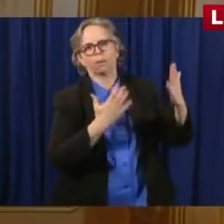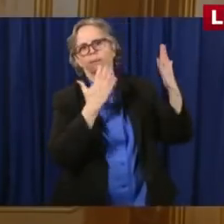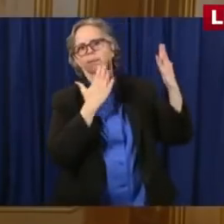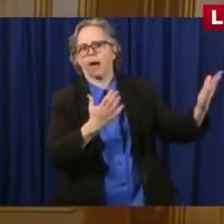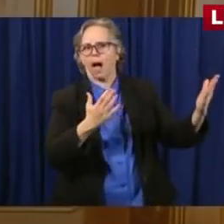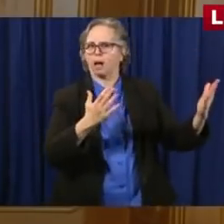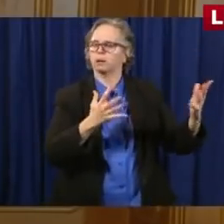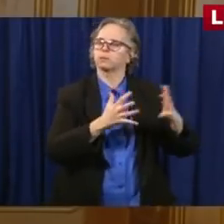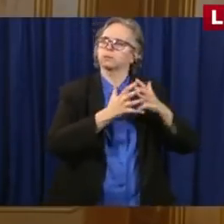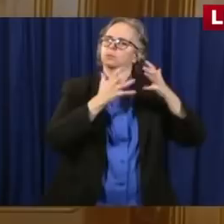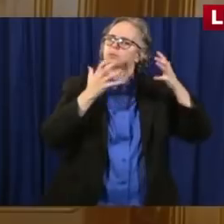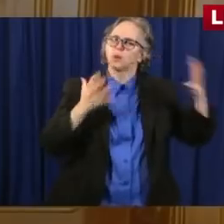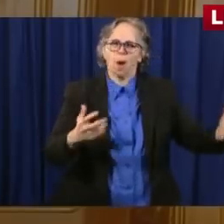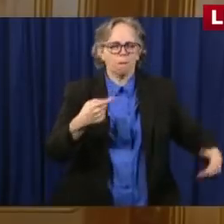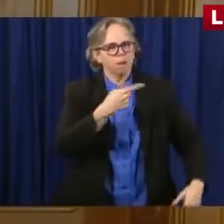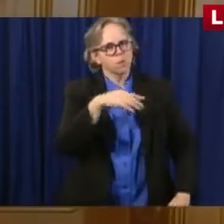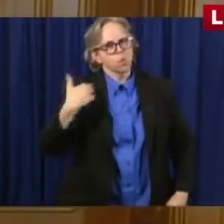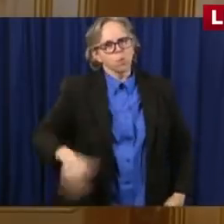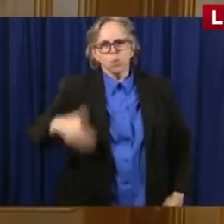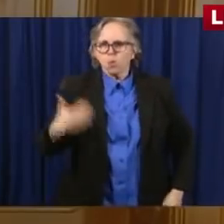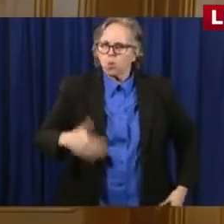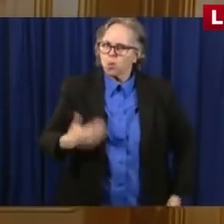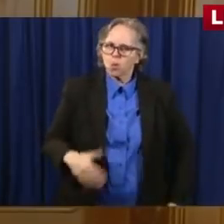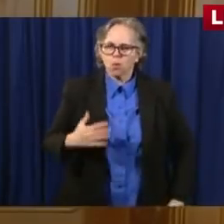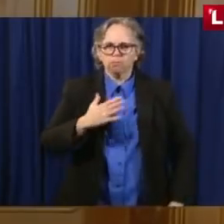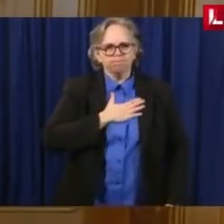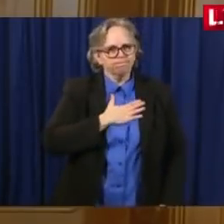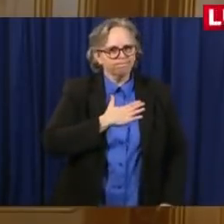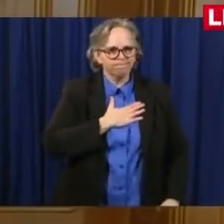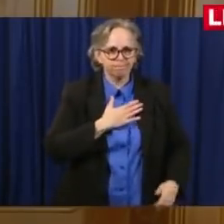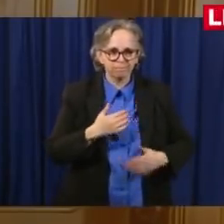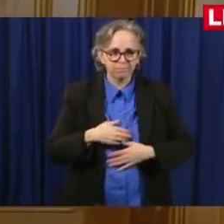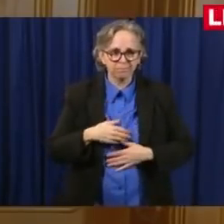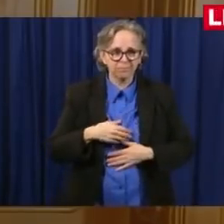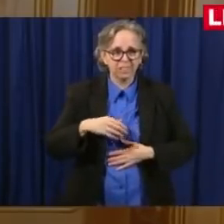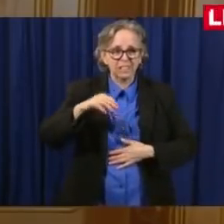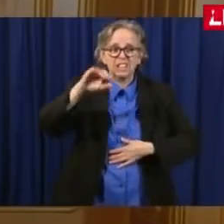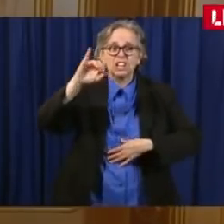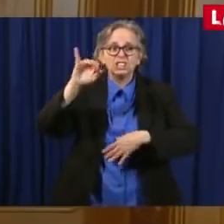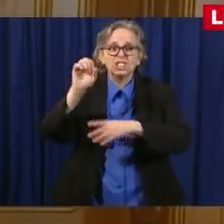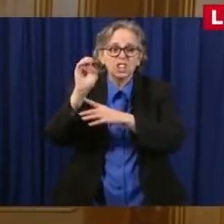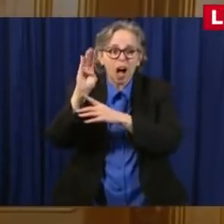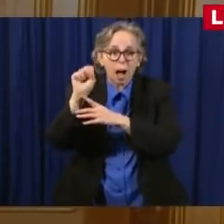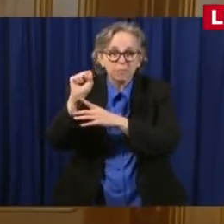THOSE 100,000 WILL BE WELL USED HERE IN THE STATE OF OHIO.